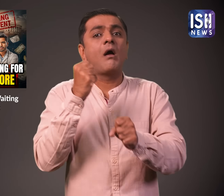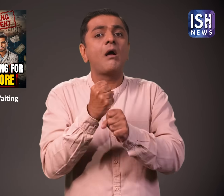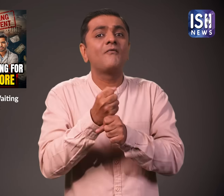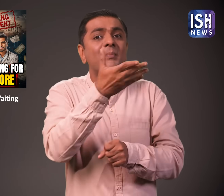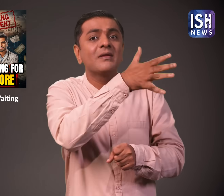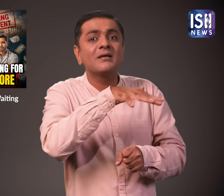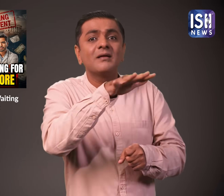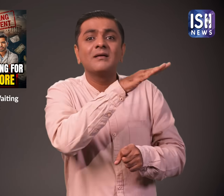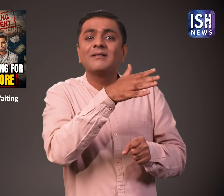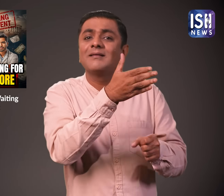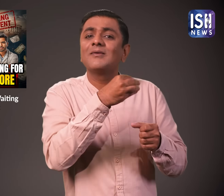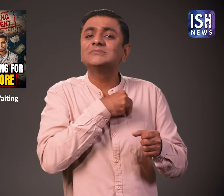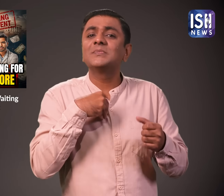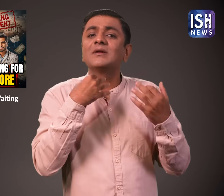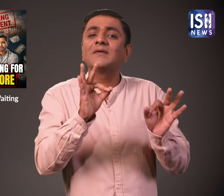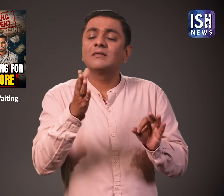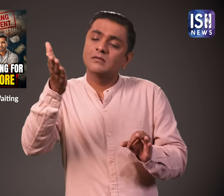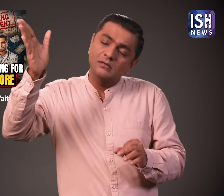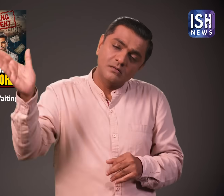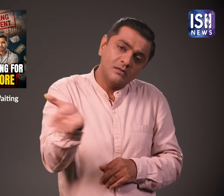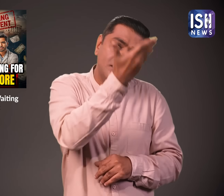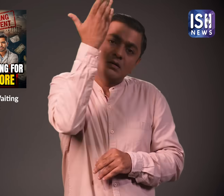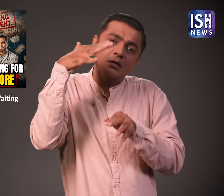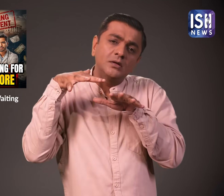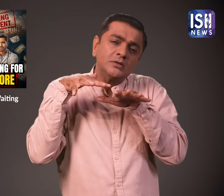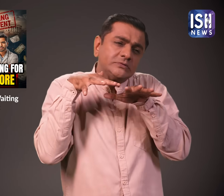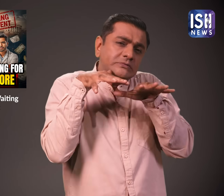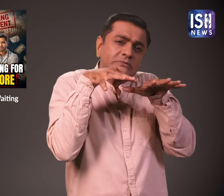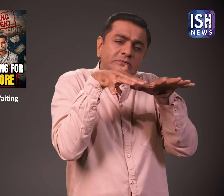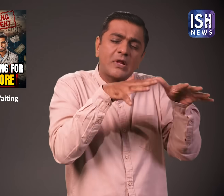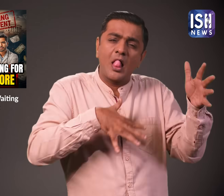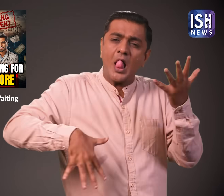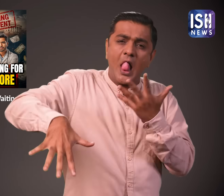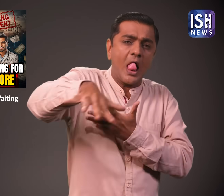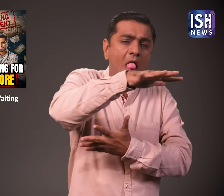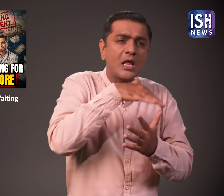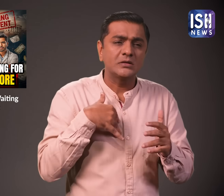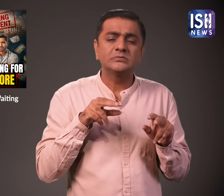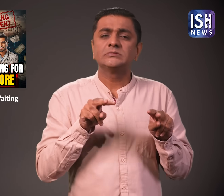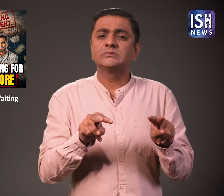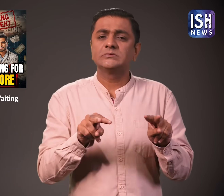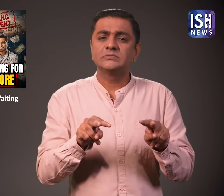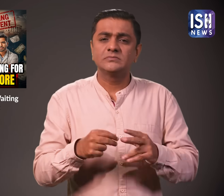and are referred to government hospitals, which are already overcrowded leading to chaos.